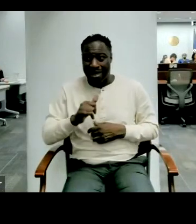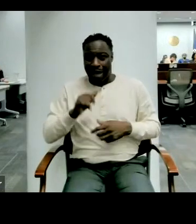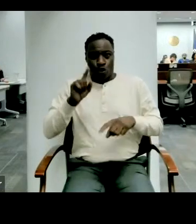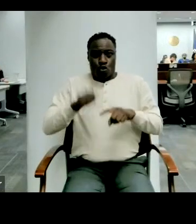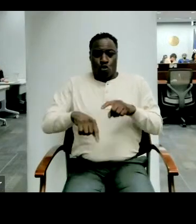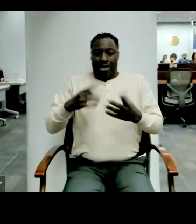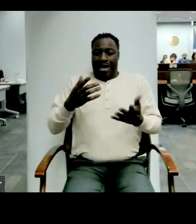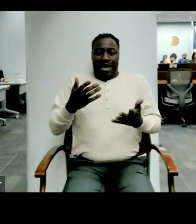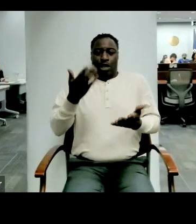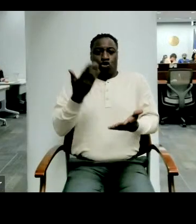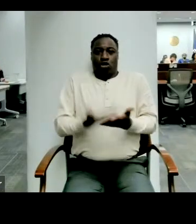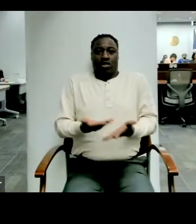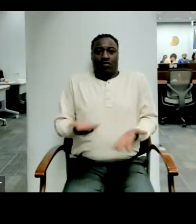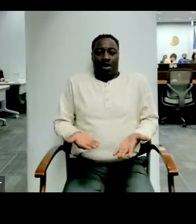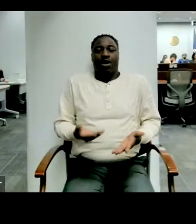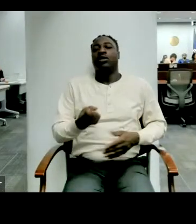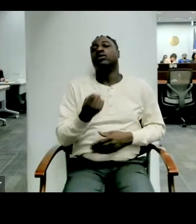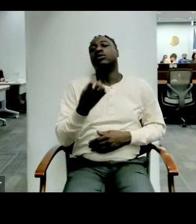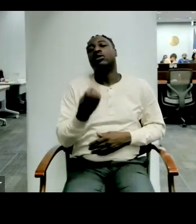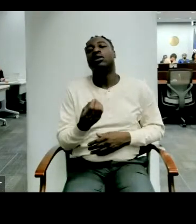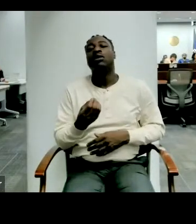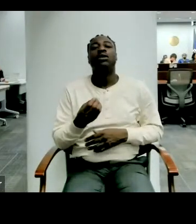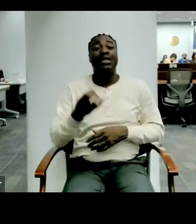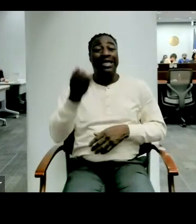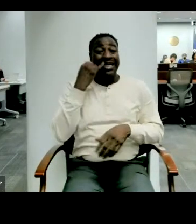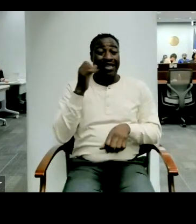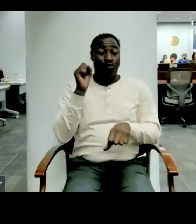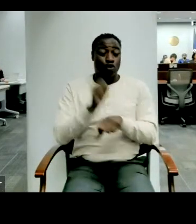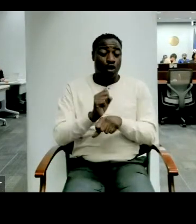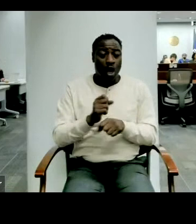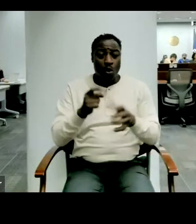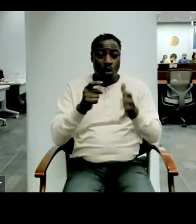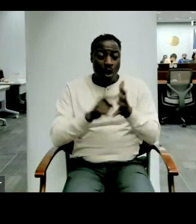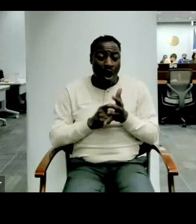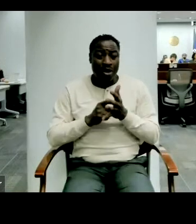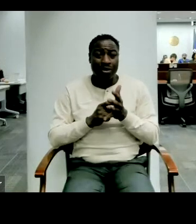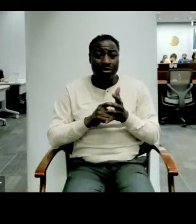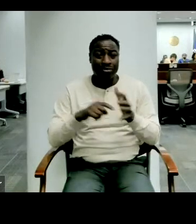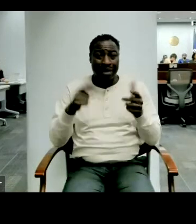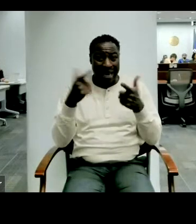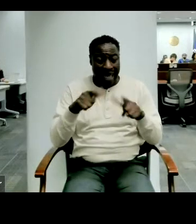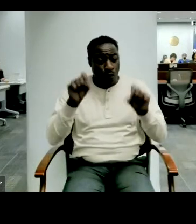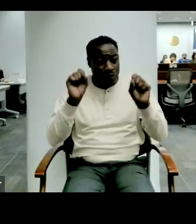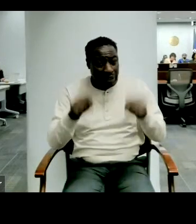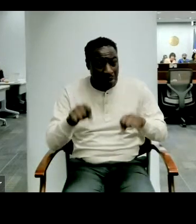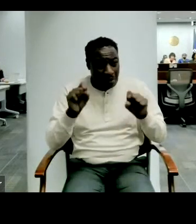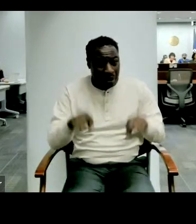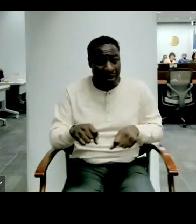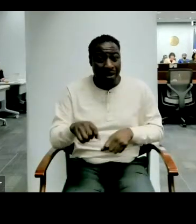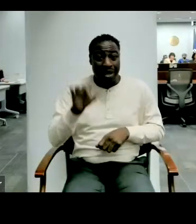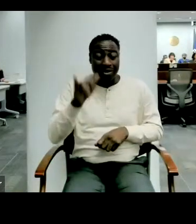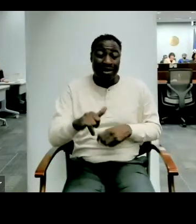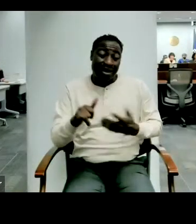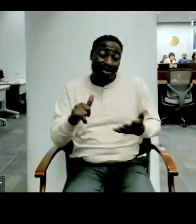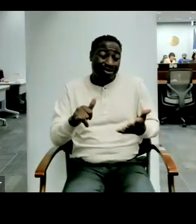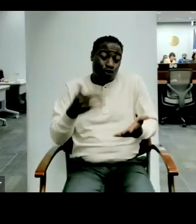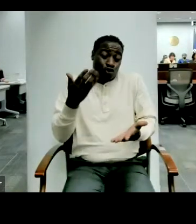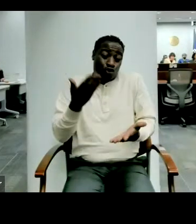So if the job truly requires a language capability, then that is a justified job